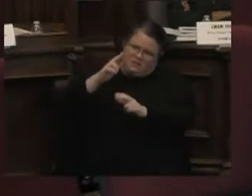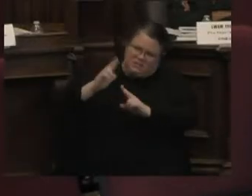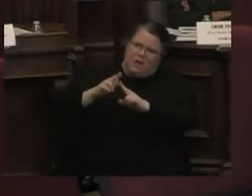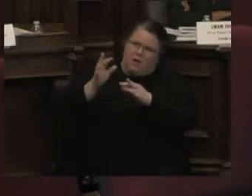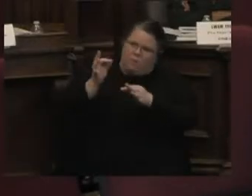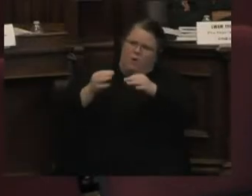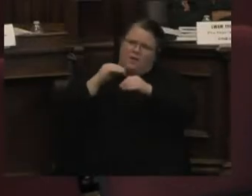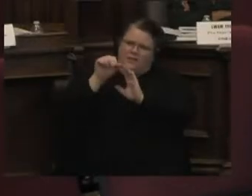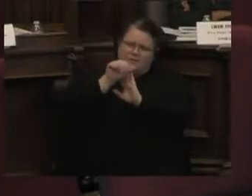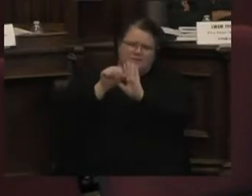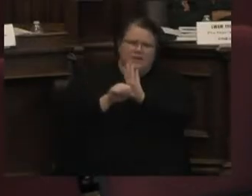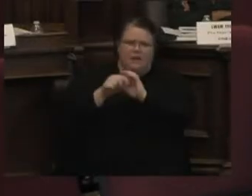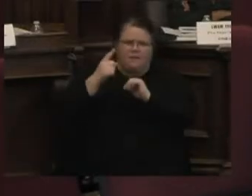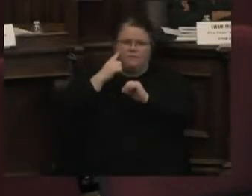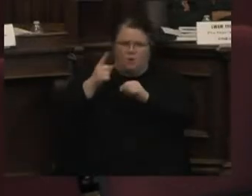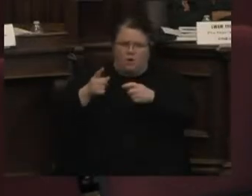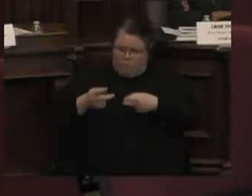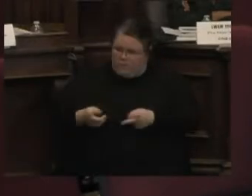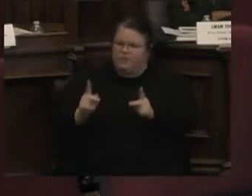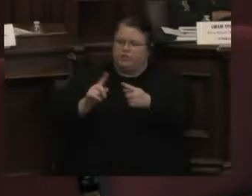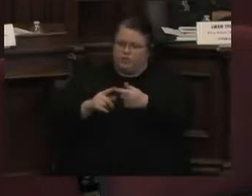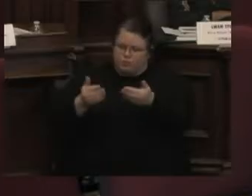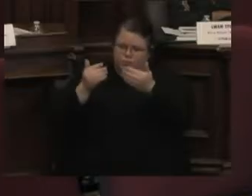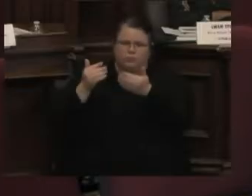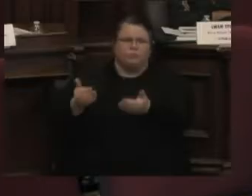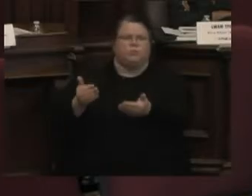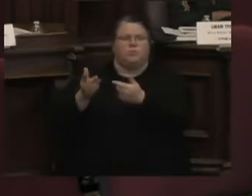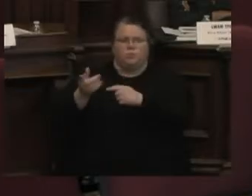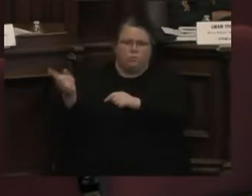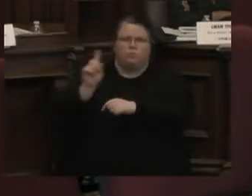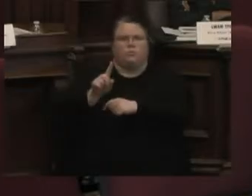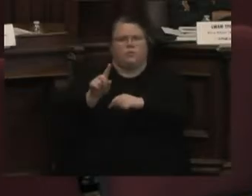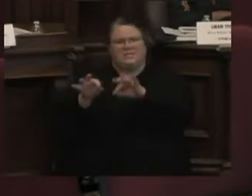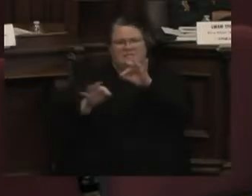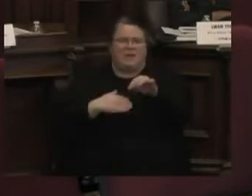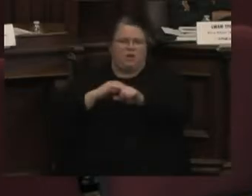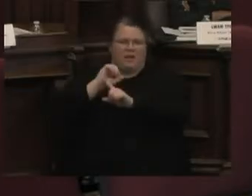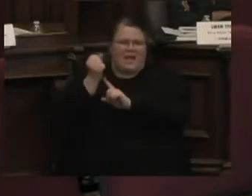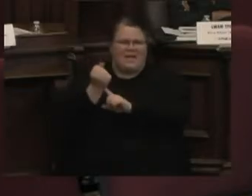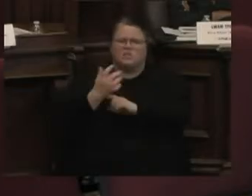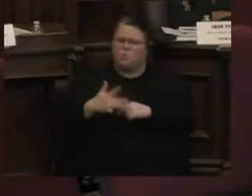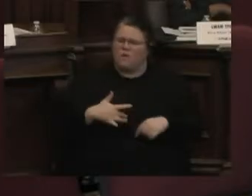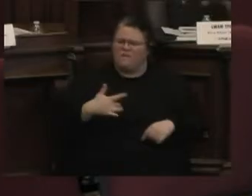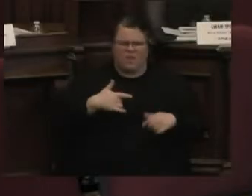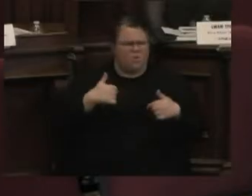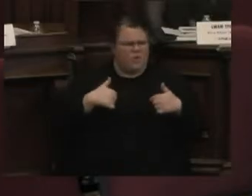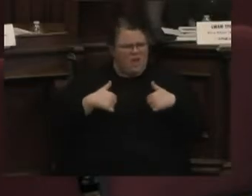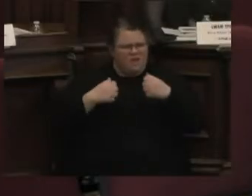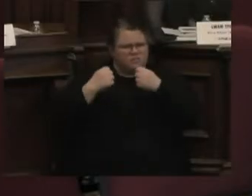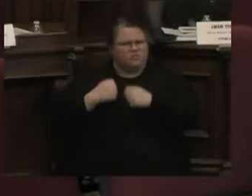Court of Appeals, which is the highest court in the state for